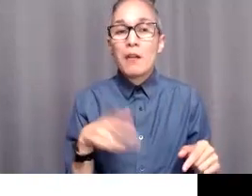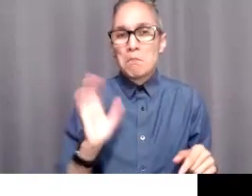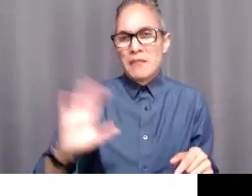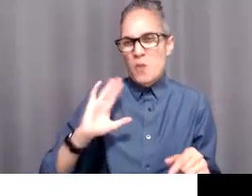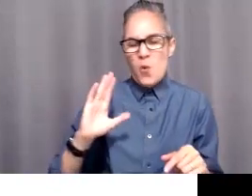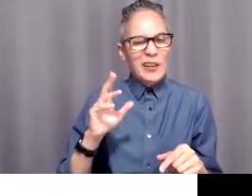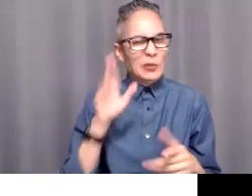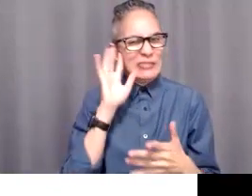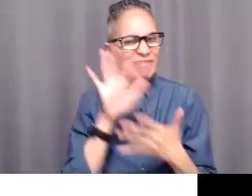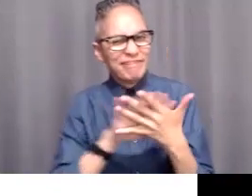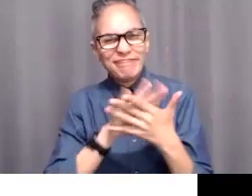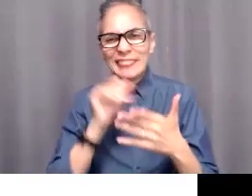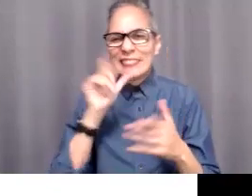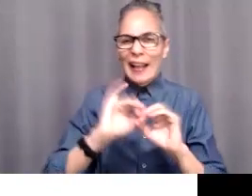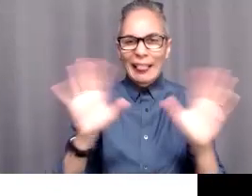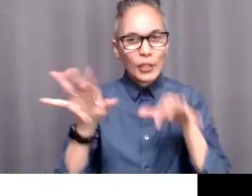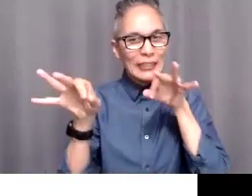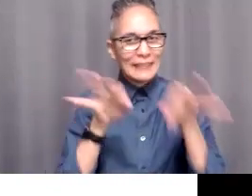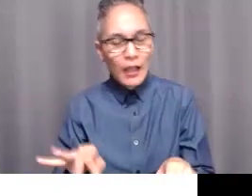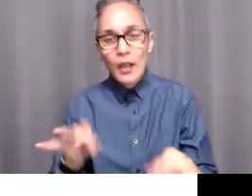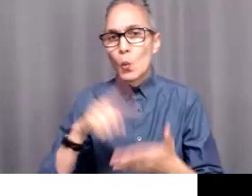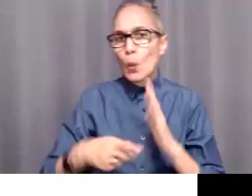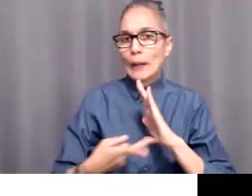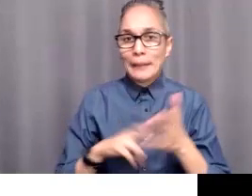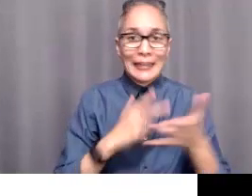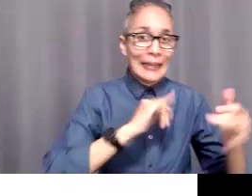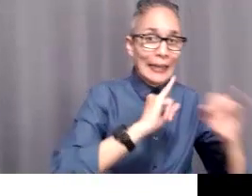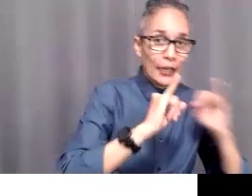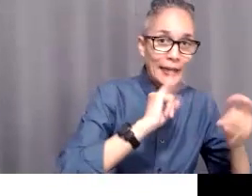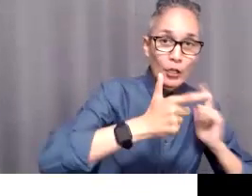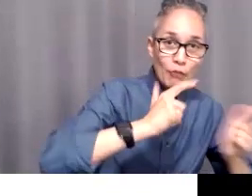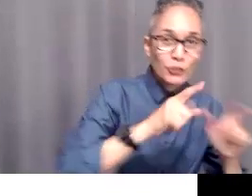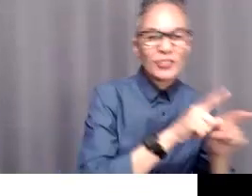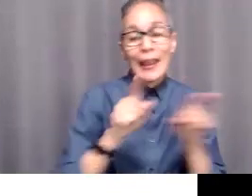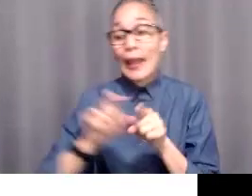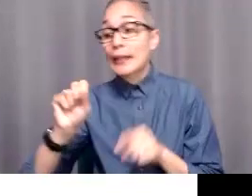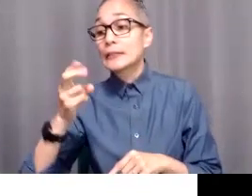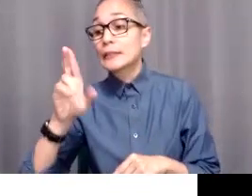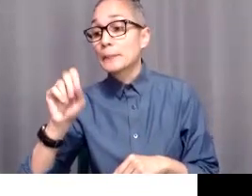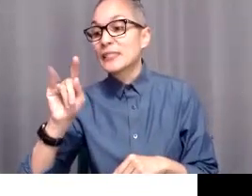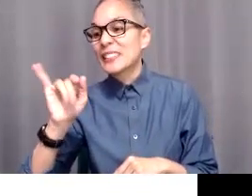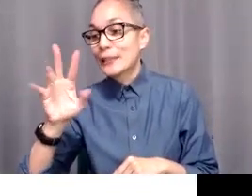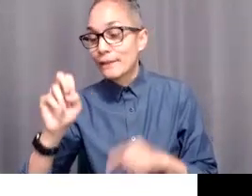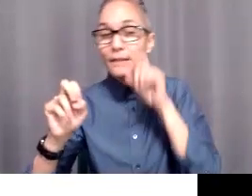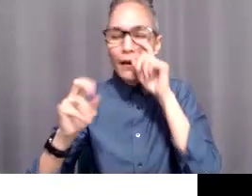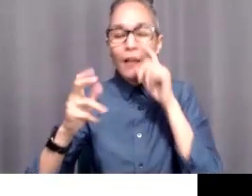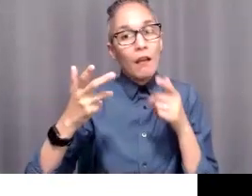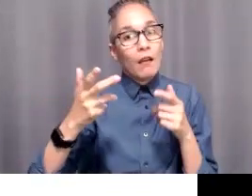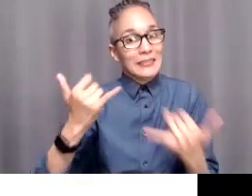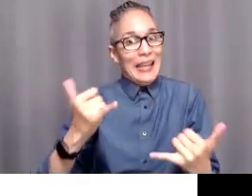by federal law, until it was updated. And so now substantive interactions includes